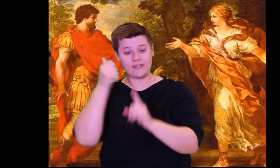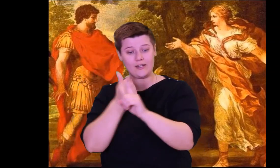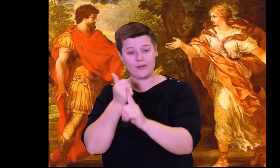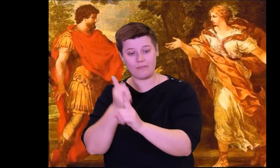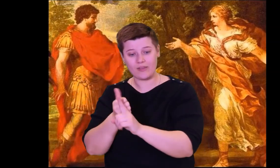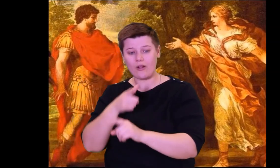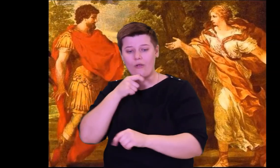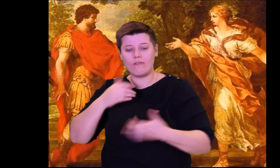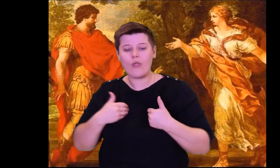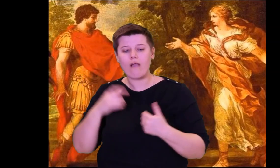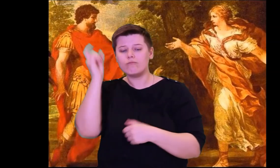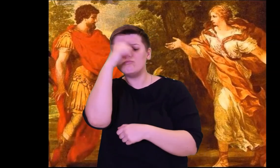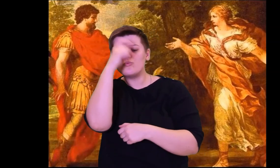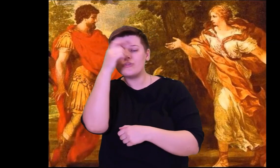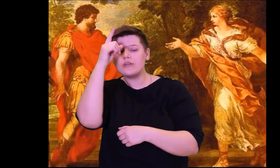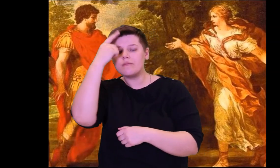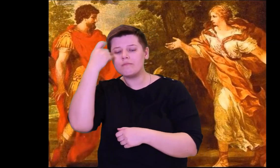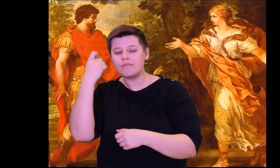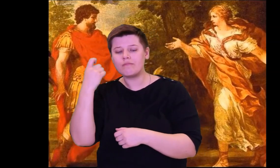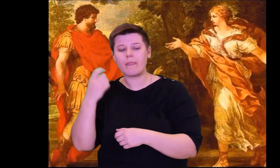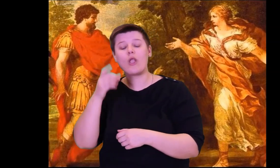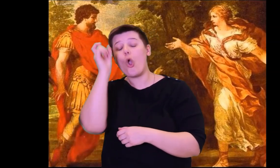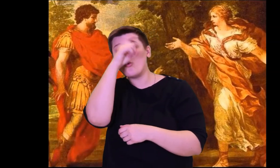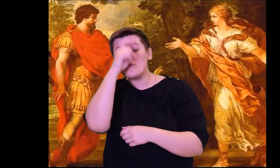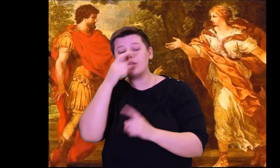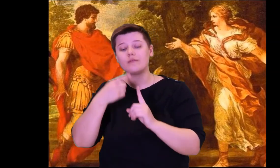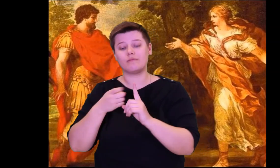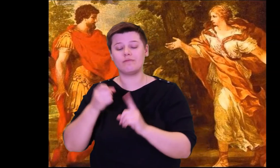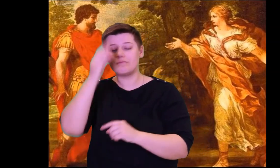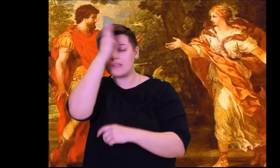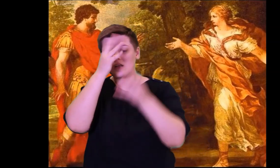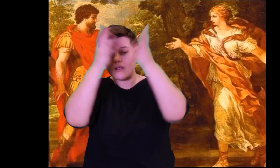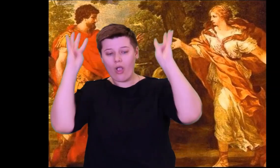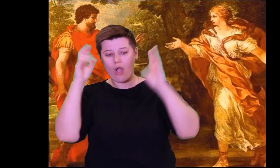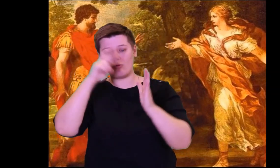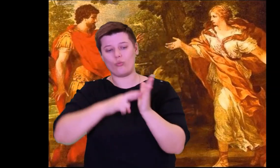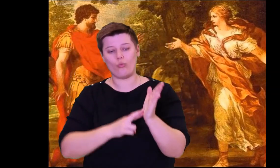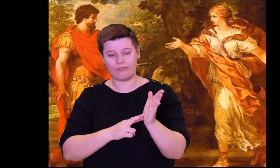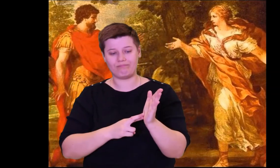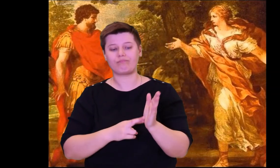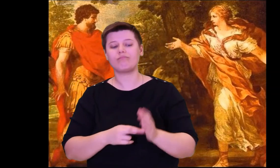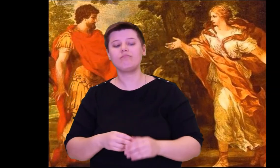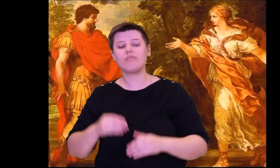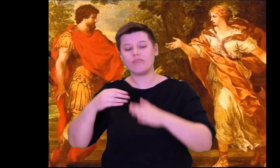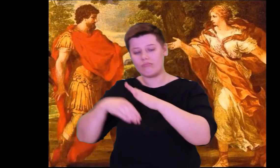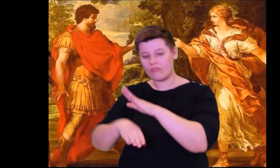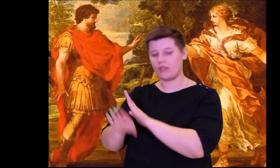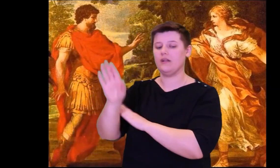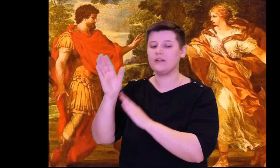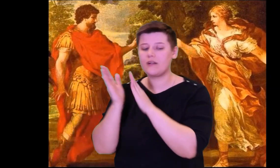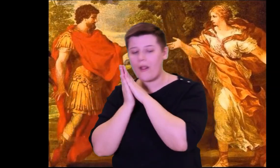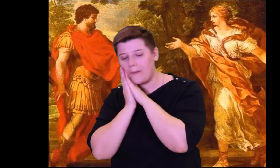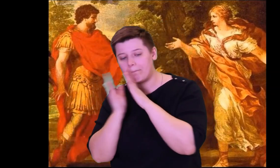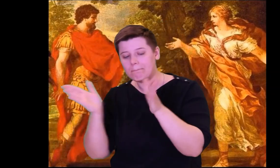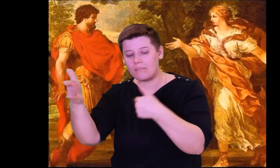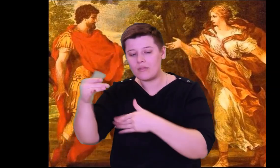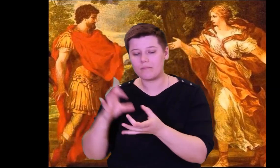She went inside the bedroom of young Nausicaa, whispering in her dreams, planting the idea